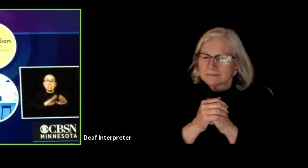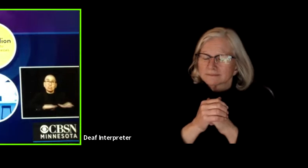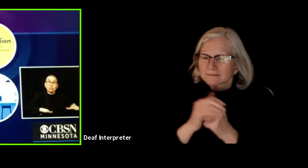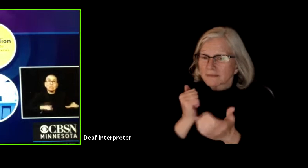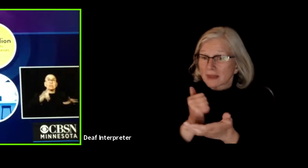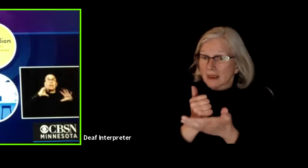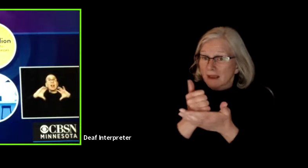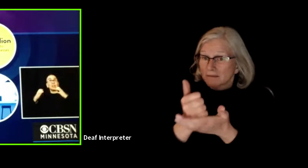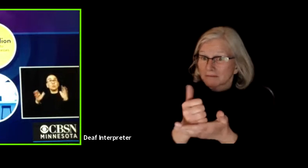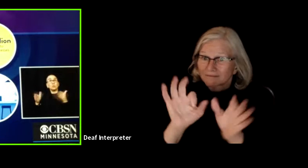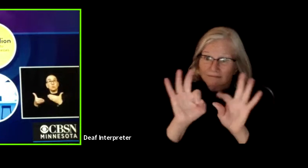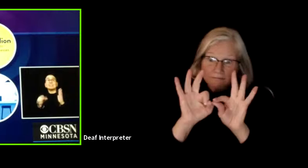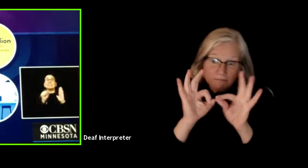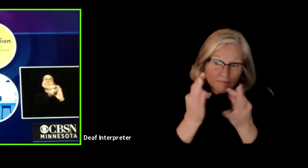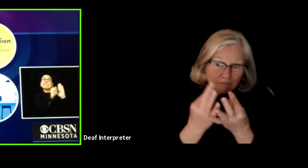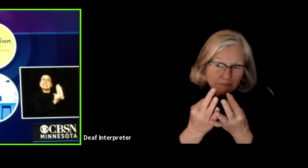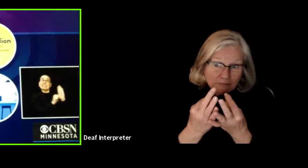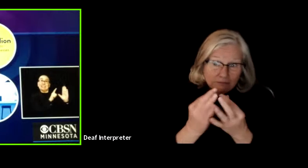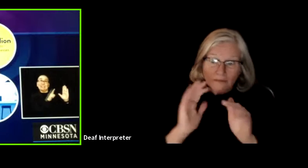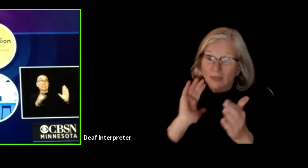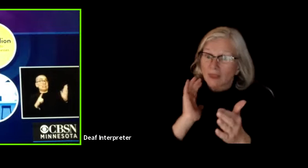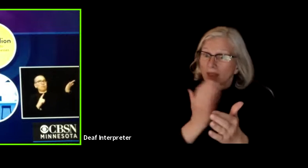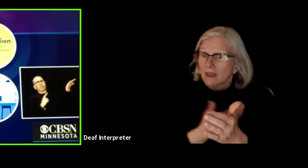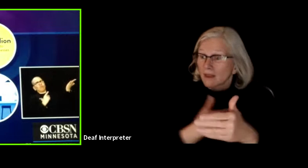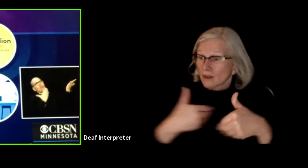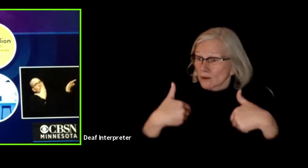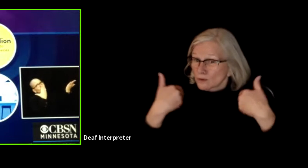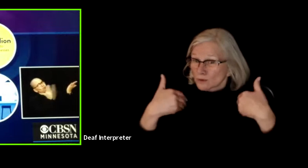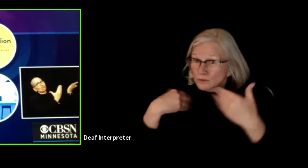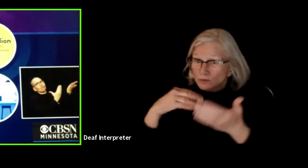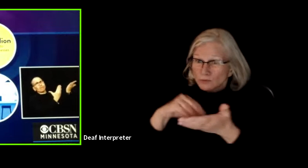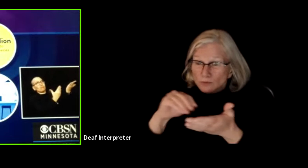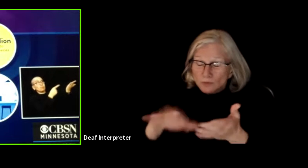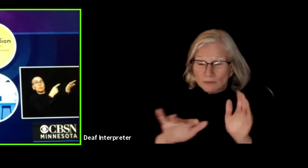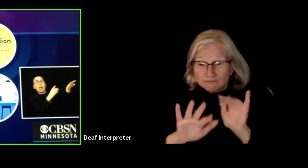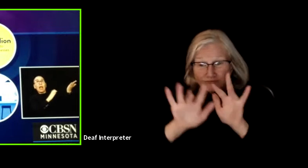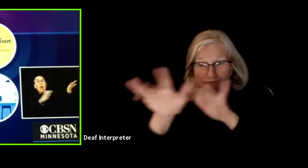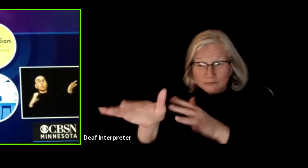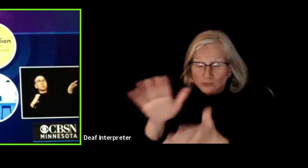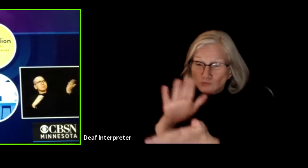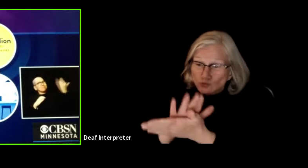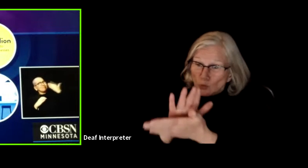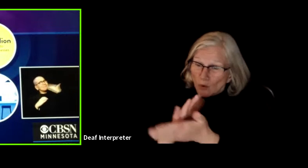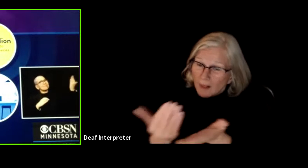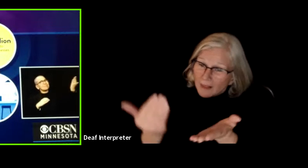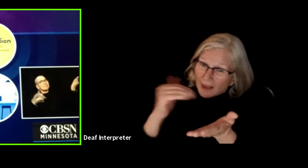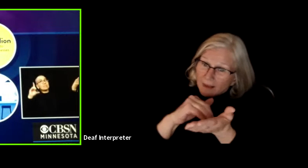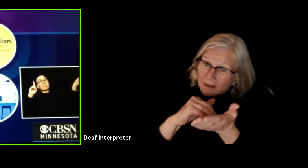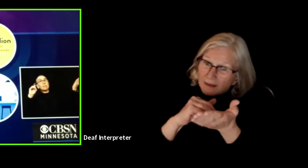AND CONGRESS, CHECKS WILL BE GOING OUT, THE DEPARTMENT OF REVENUE AND COMMISSIONER GROVE THE D.E.E.D. HAVE TALKED ABOUT THIS,